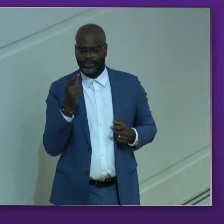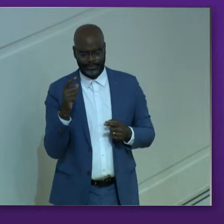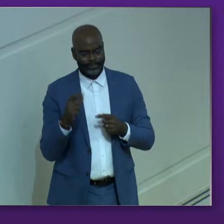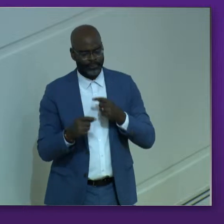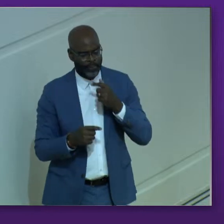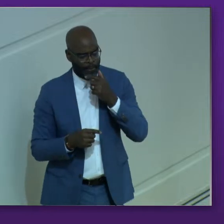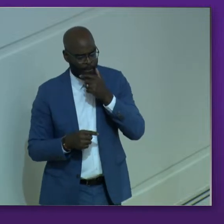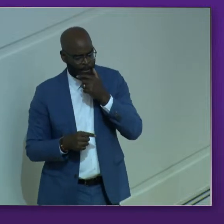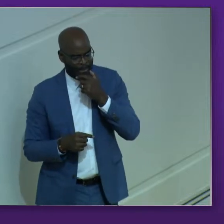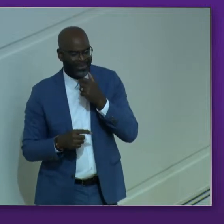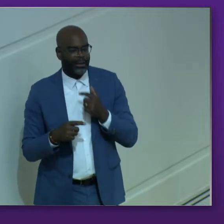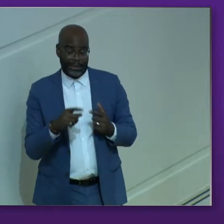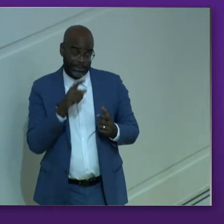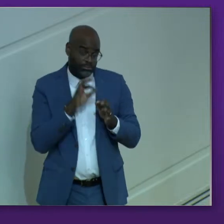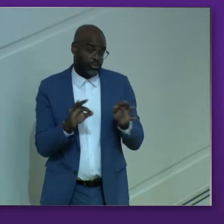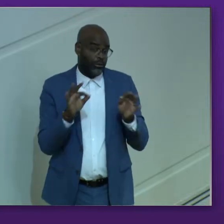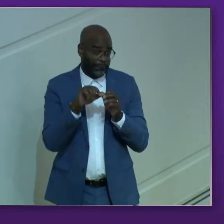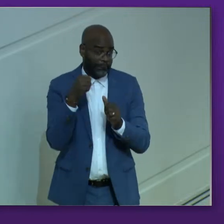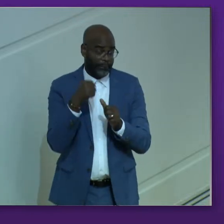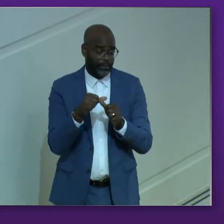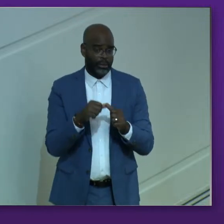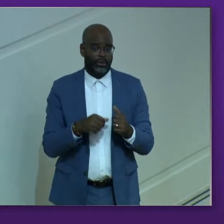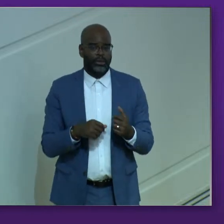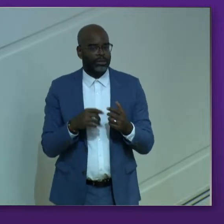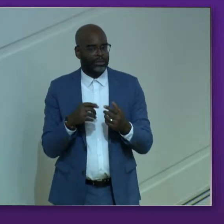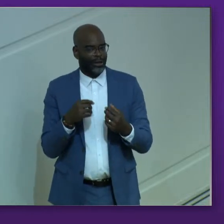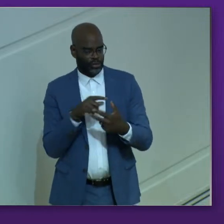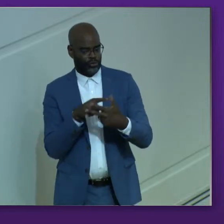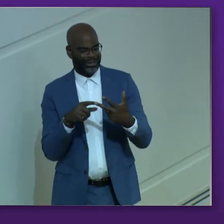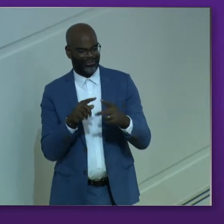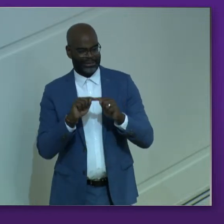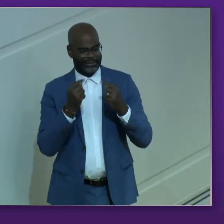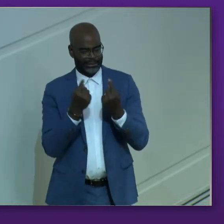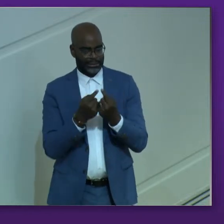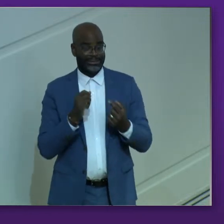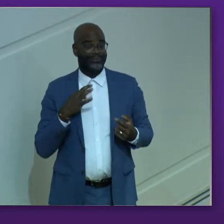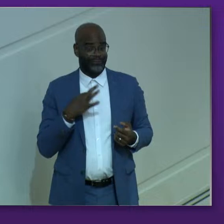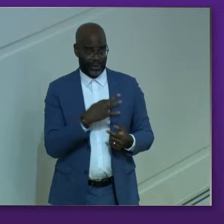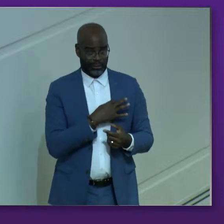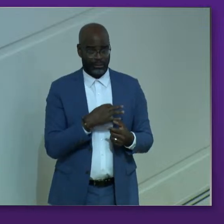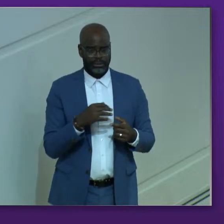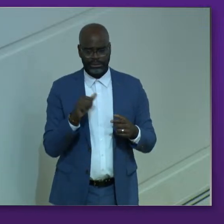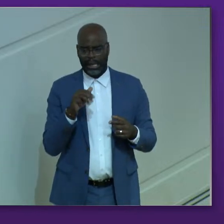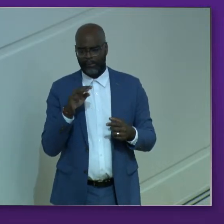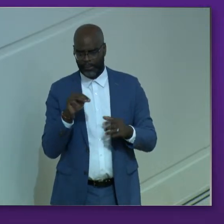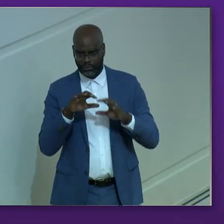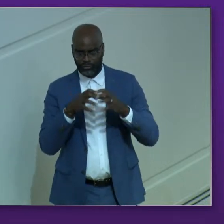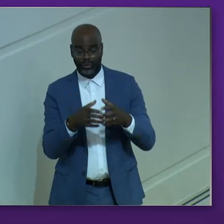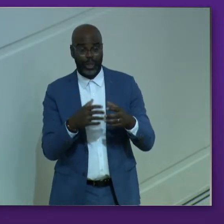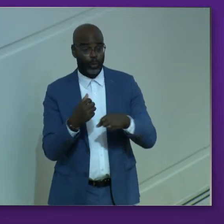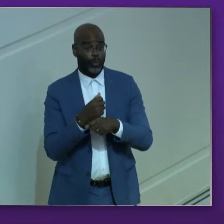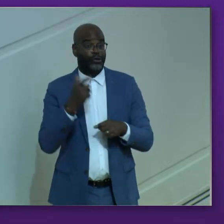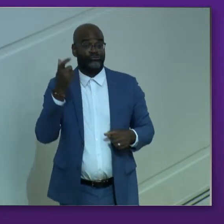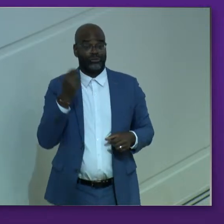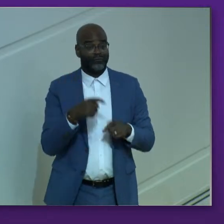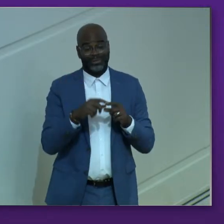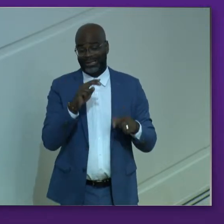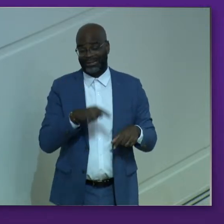TO THE COLLEGE I CAN ONLY